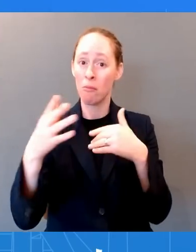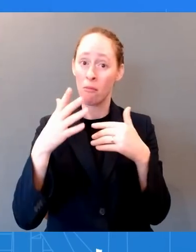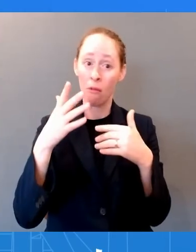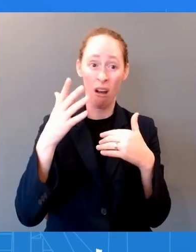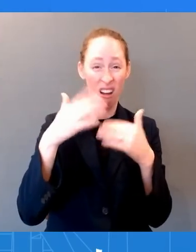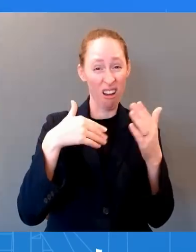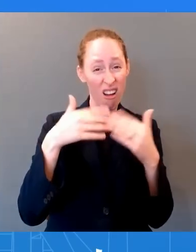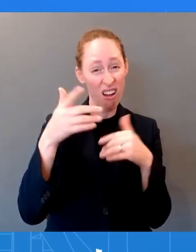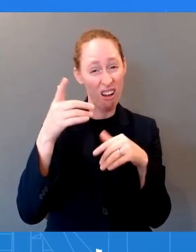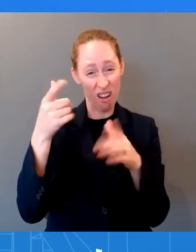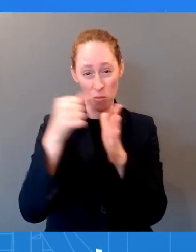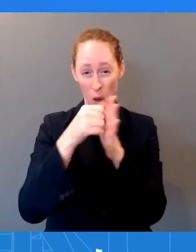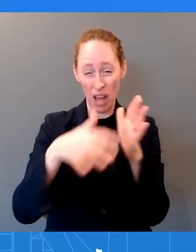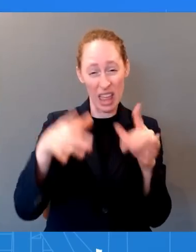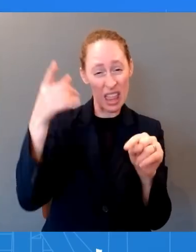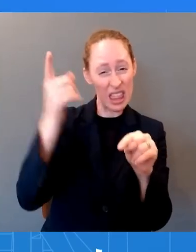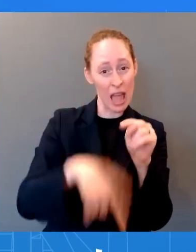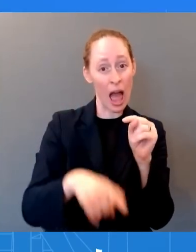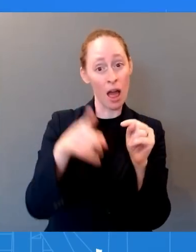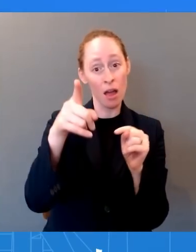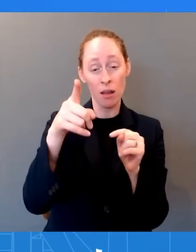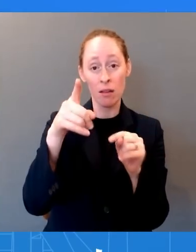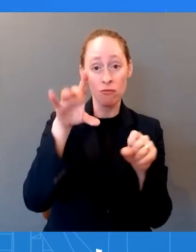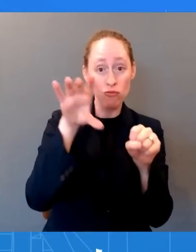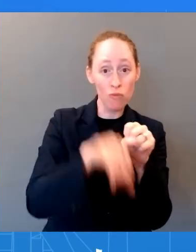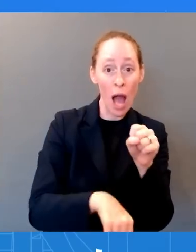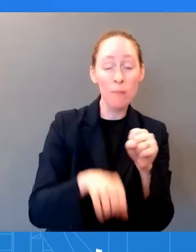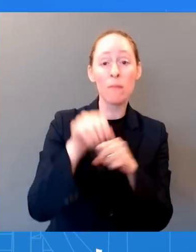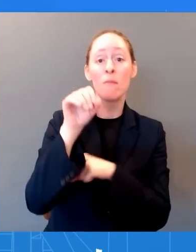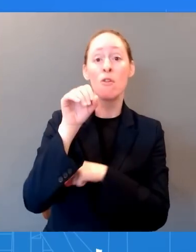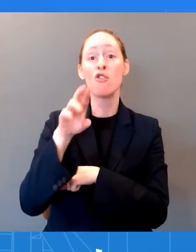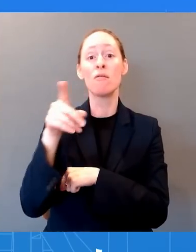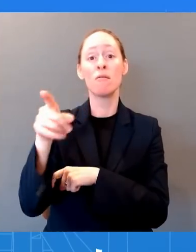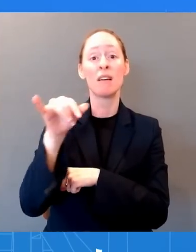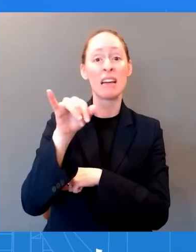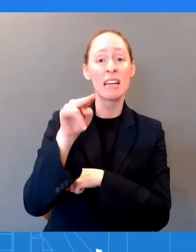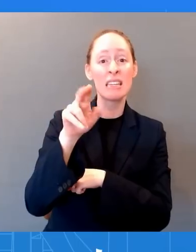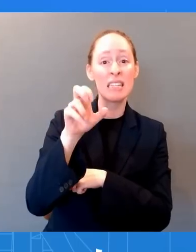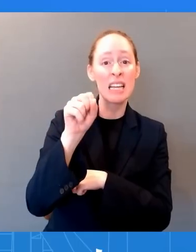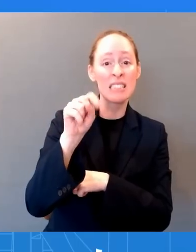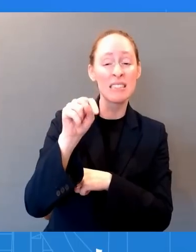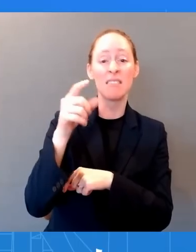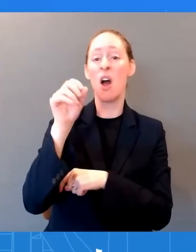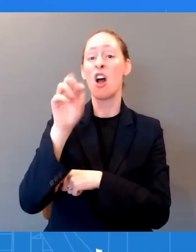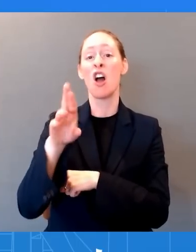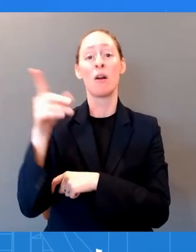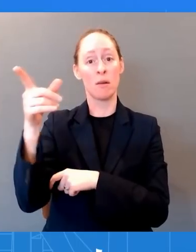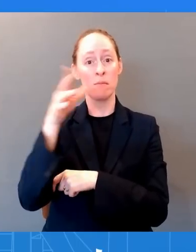certainly is going to call out. We saw the Texas district court affirm that medical providers can deny lifesaving